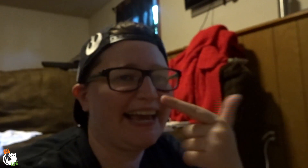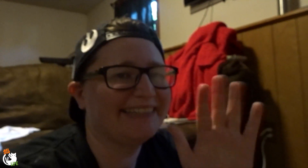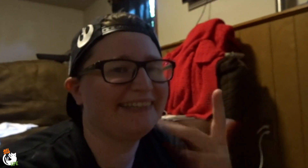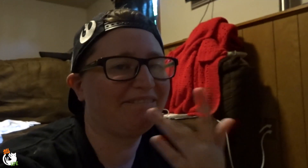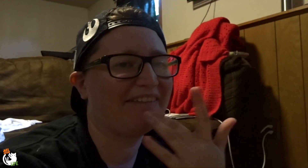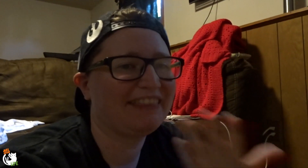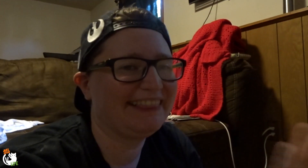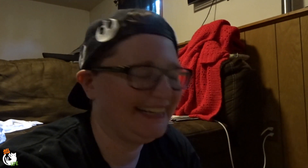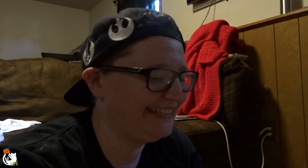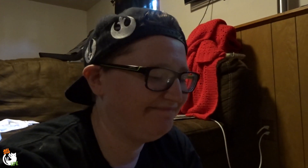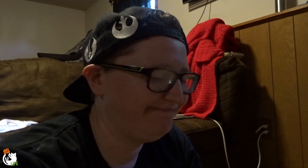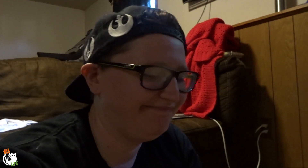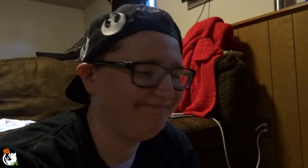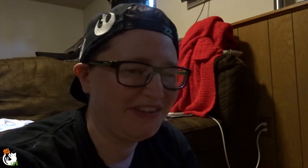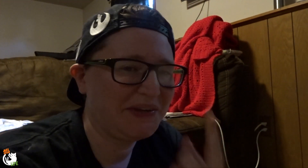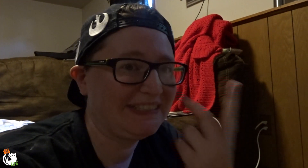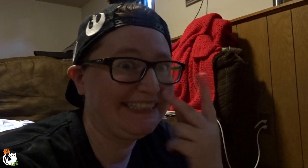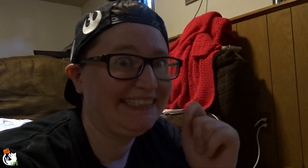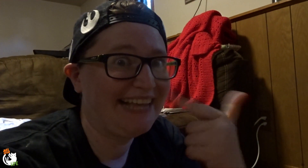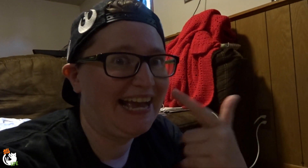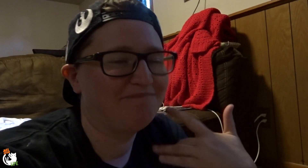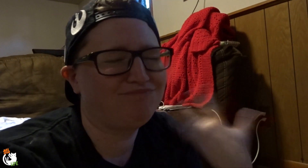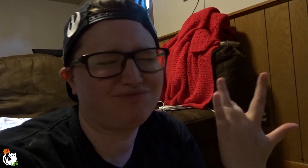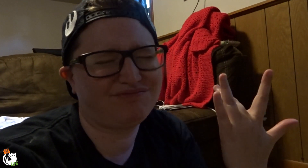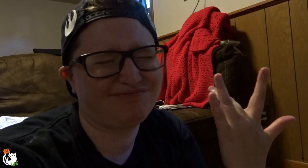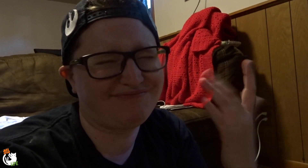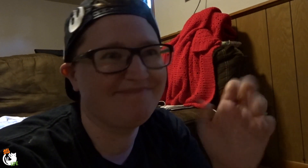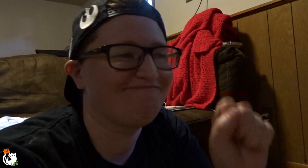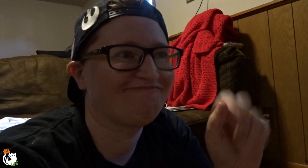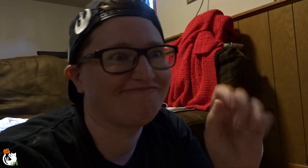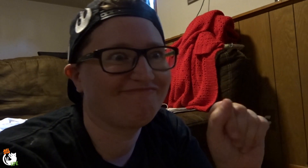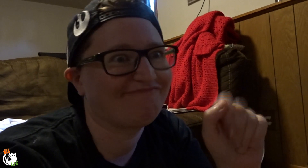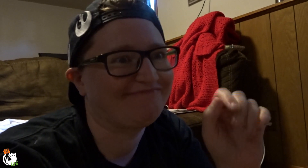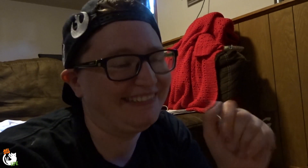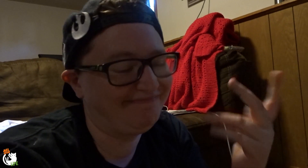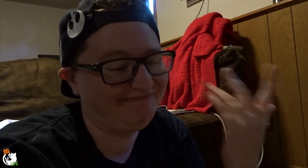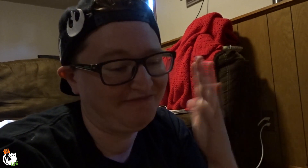He loves tags. It's his favorite thing. He sees a tag and is SO excited.